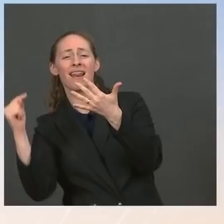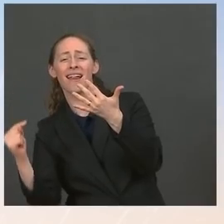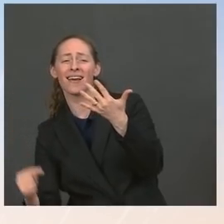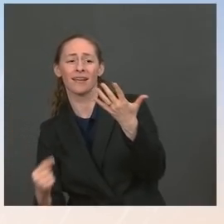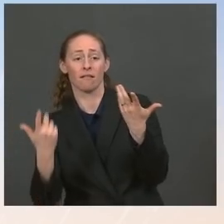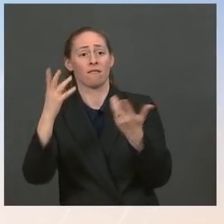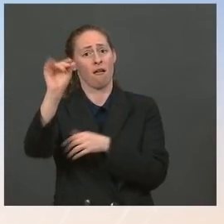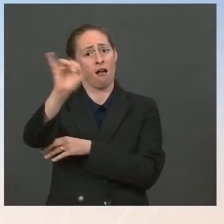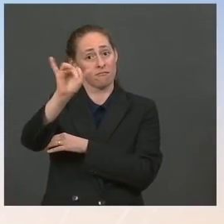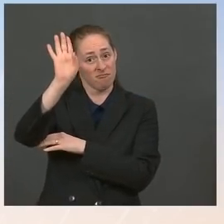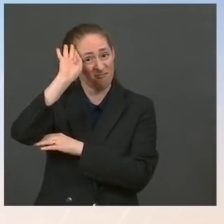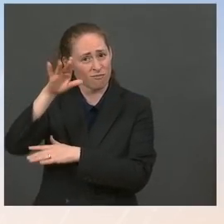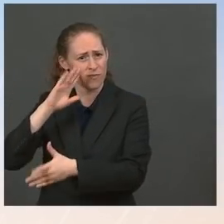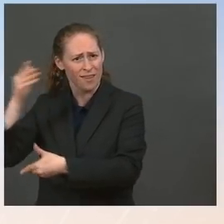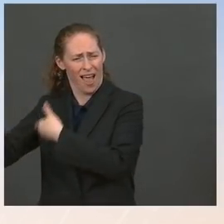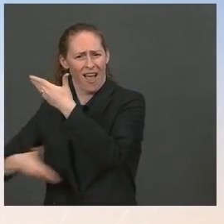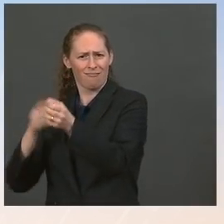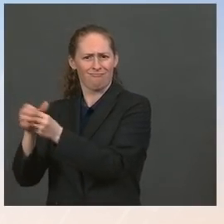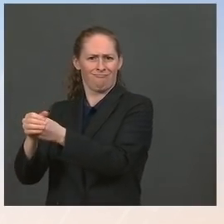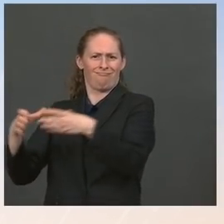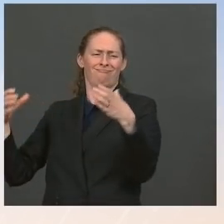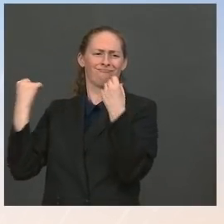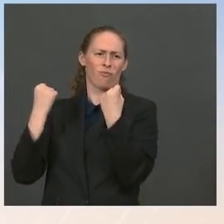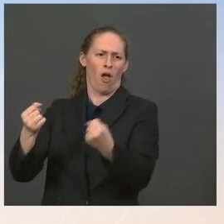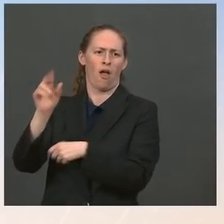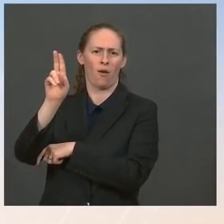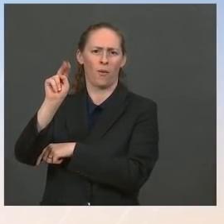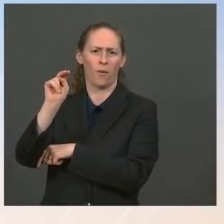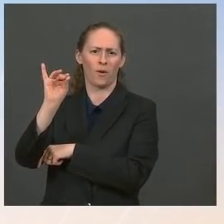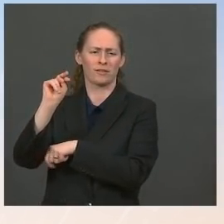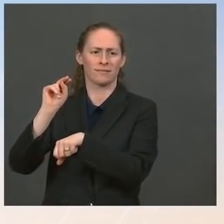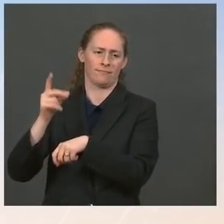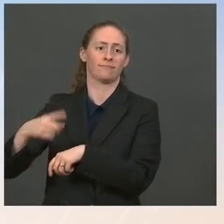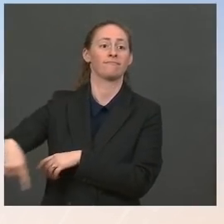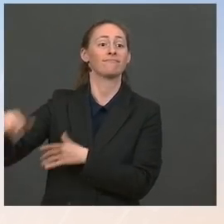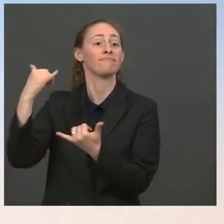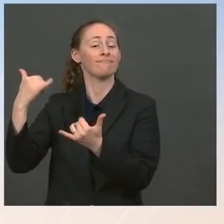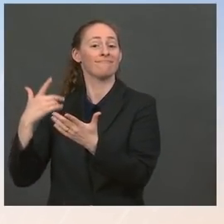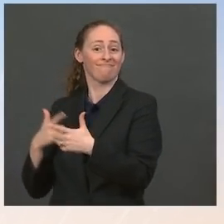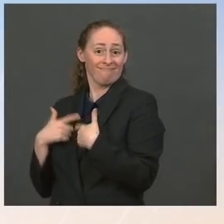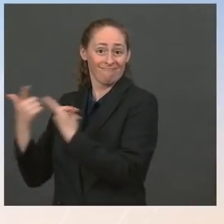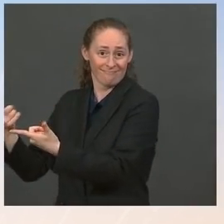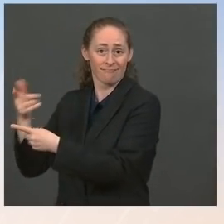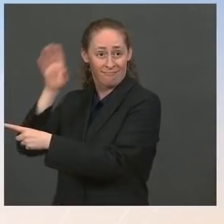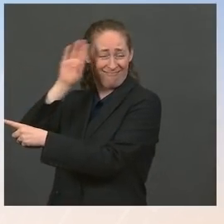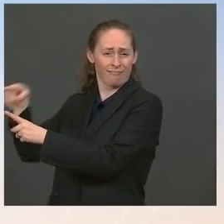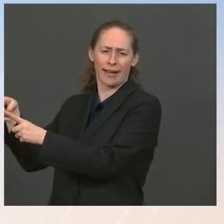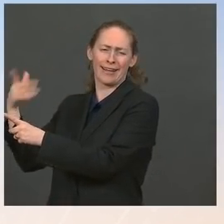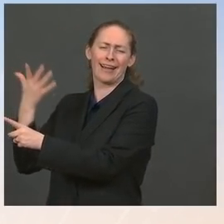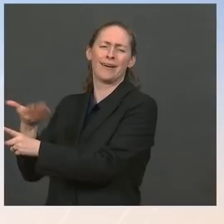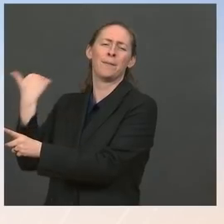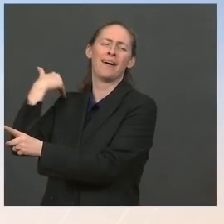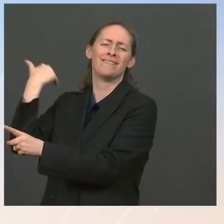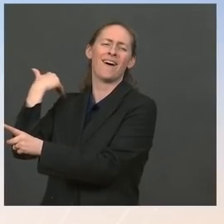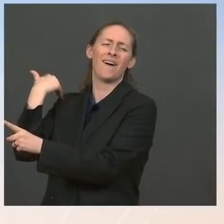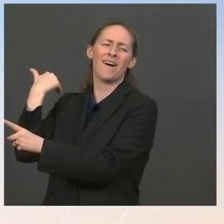With that, I'll turn it over to Secretary Buttigieg. This isn't his first time at the podium, as you all know; I think this is -- might be his third time.